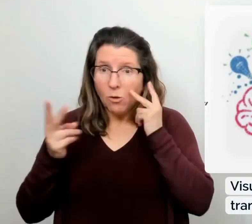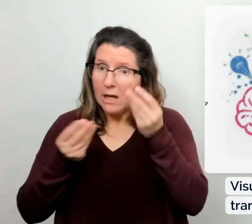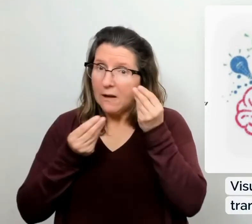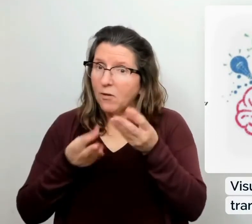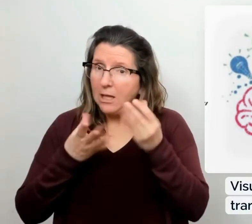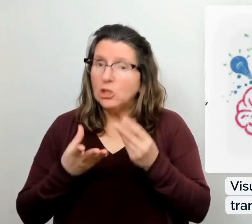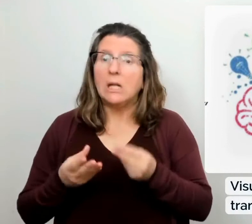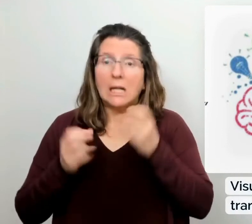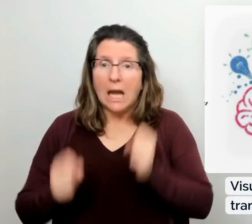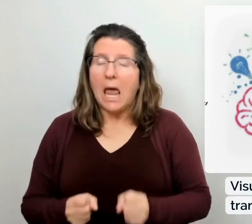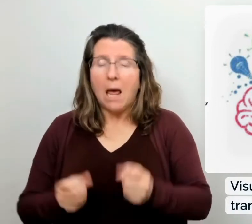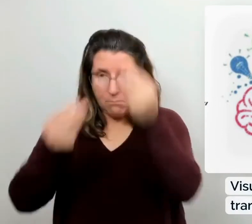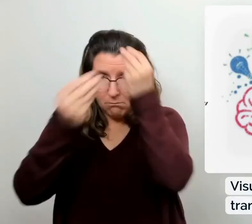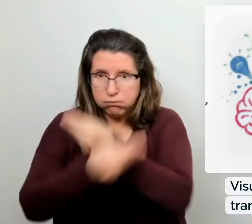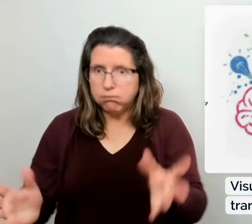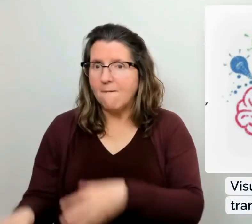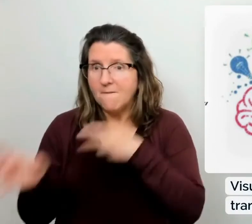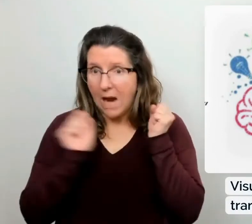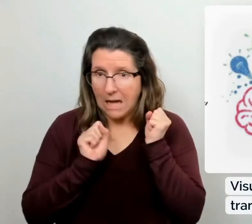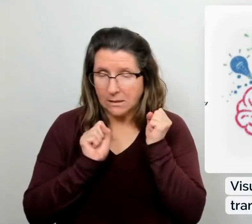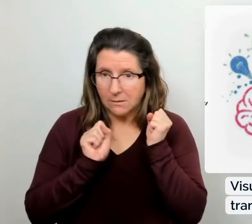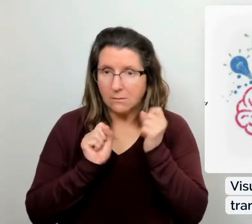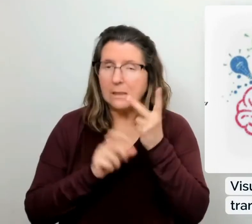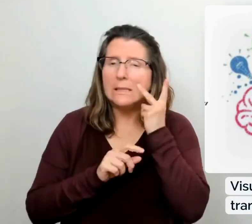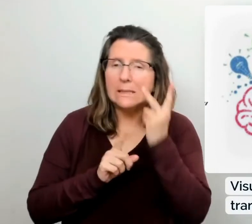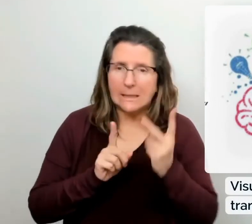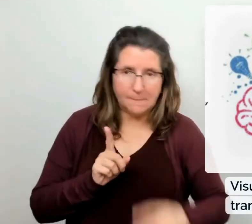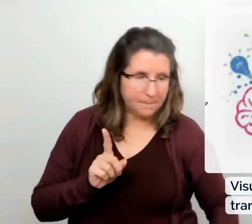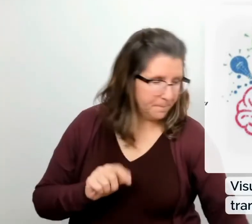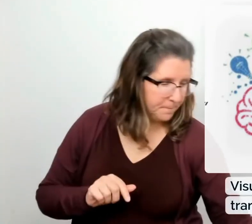Visuals can transmit information faster. Let's see how.